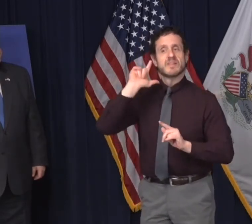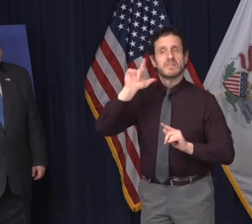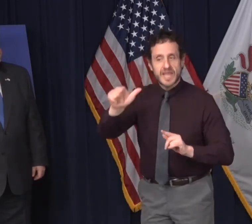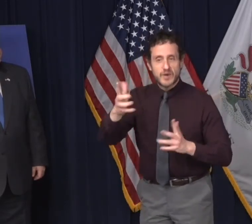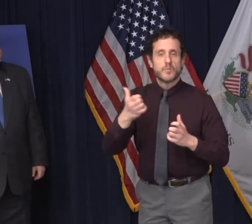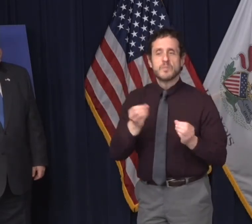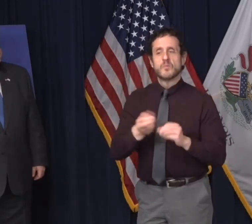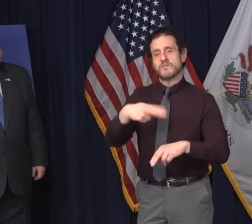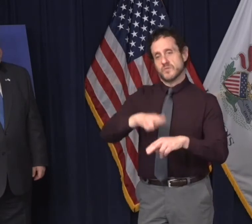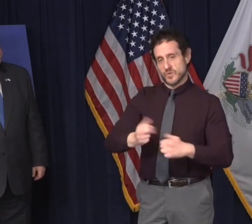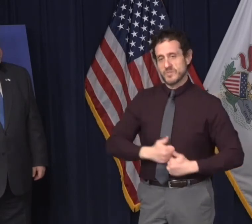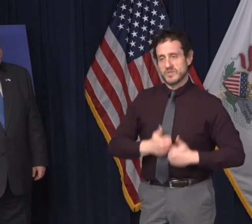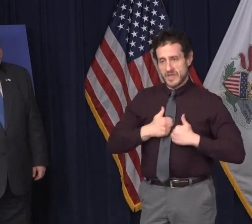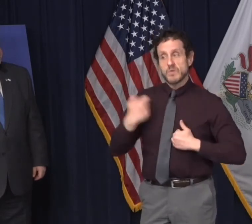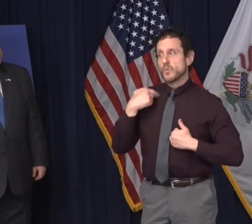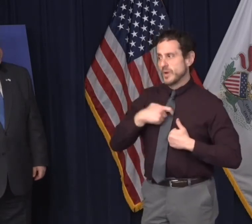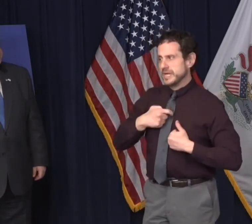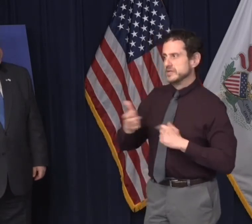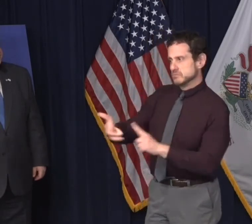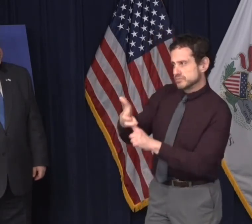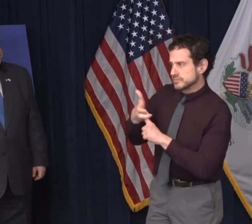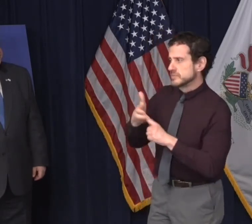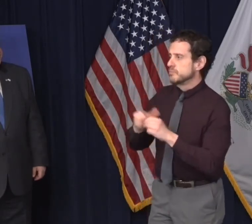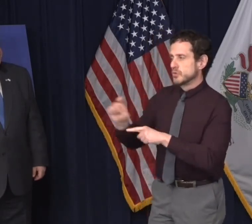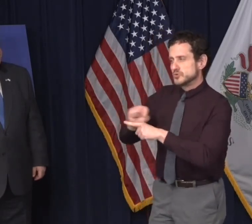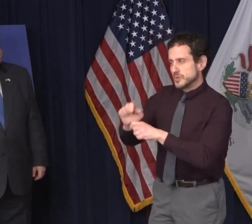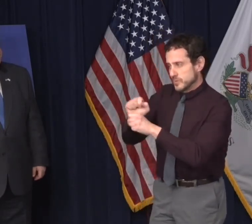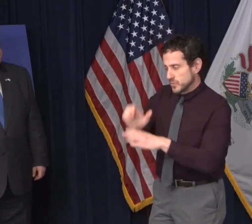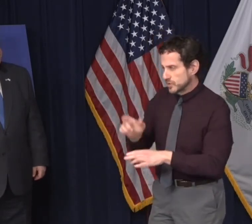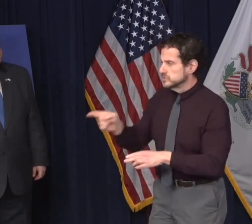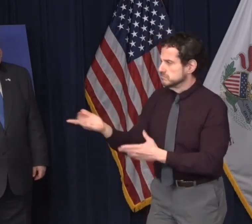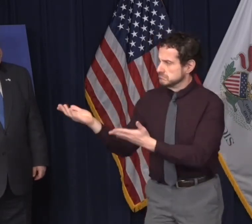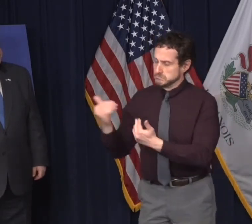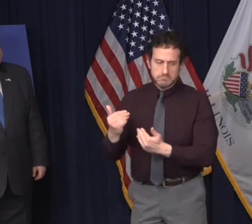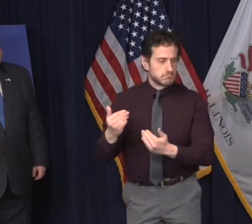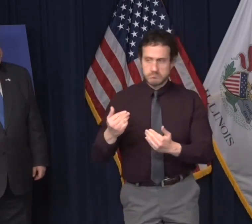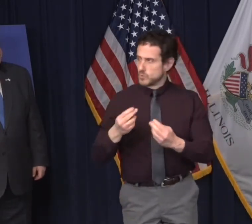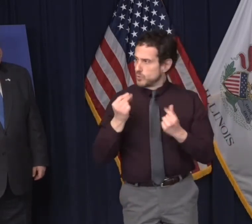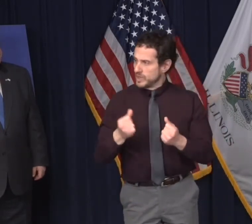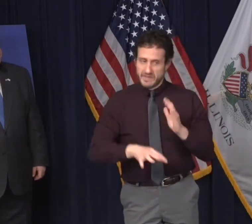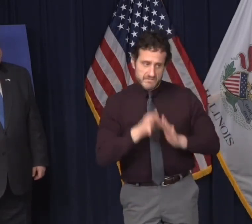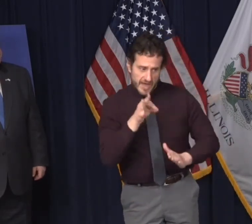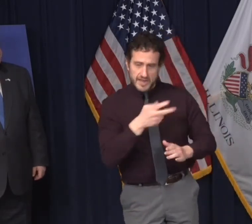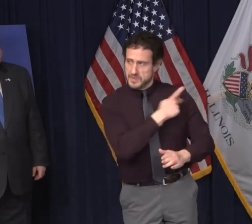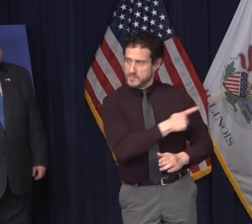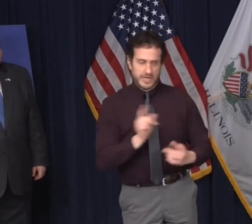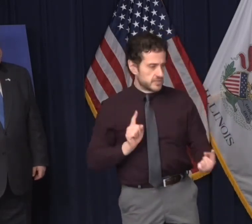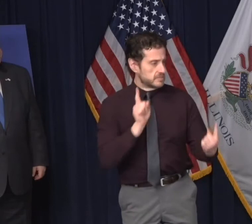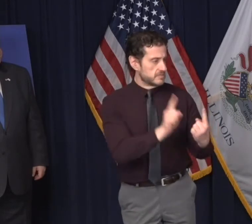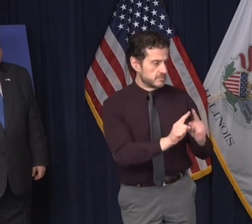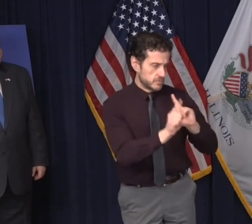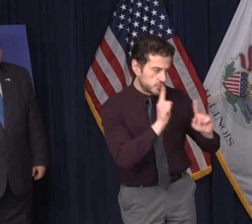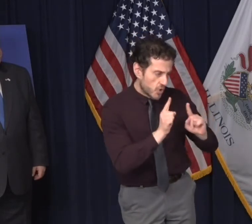STAY-AT-HOME ORDERS AND SOCIAL DISTANCING COMMUNITIES NEED MANY TRAIN THE WORKERS. THESE CONTACT TRACERS NEED TO QUICKLY LOCATE AND TALK WITH